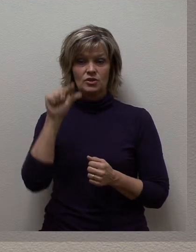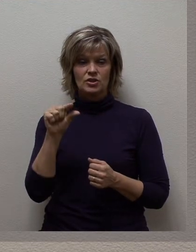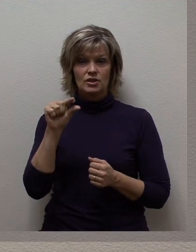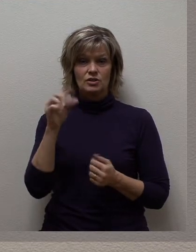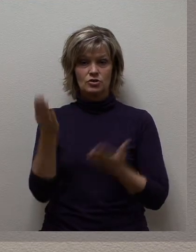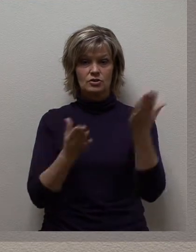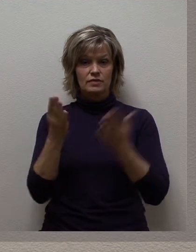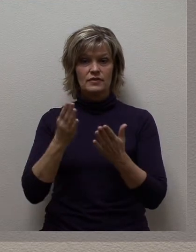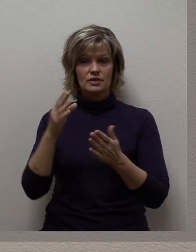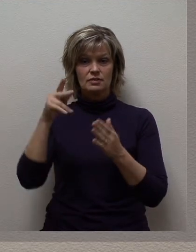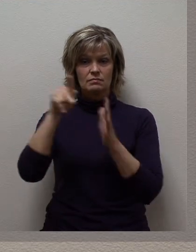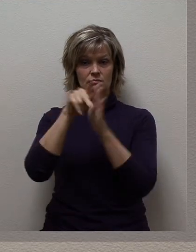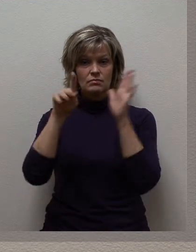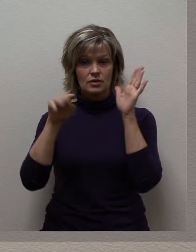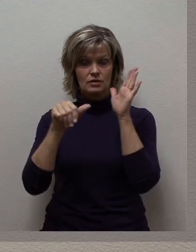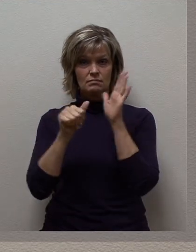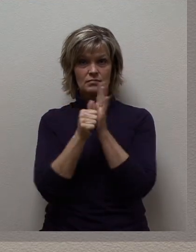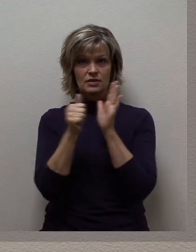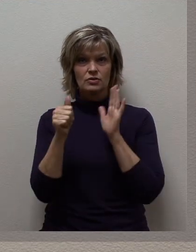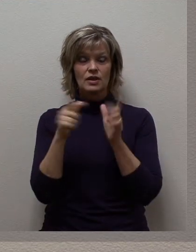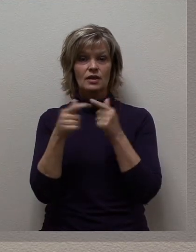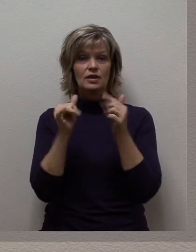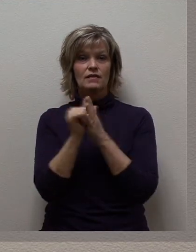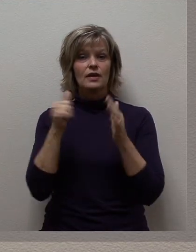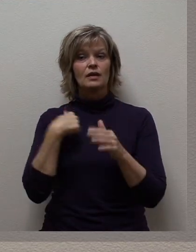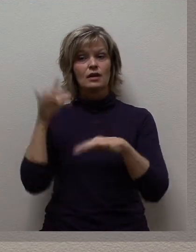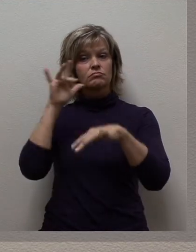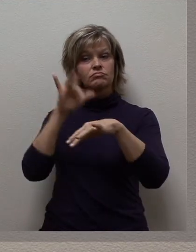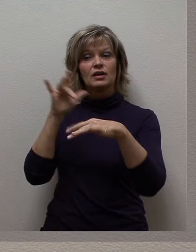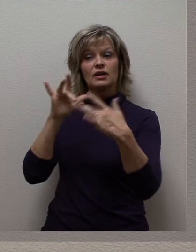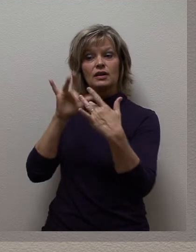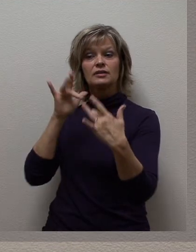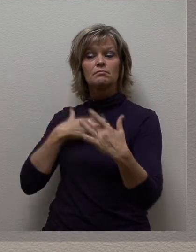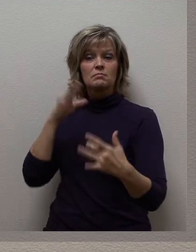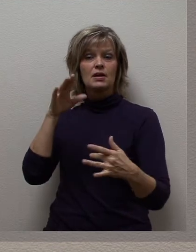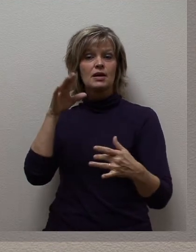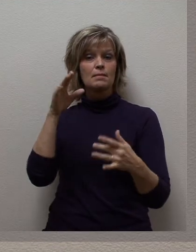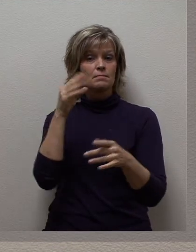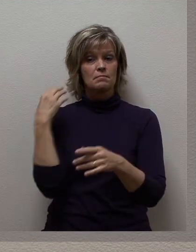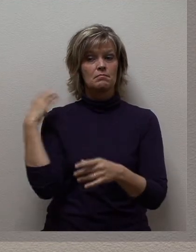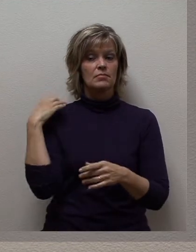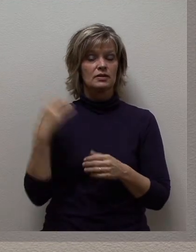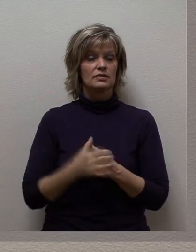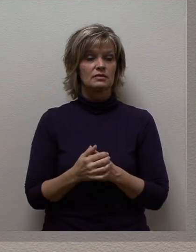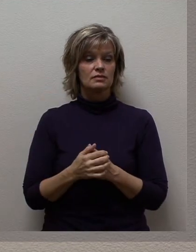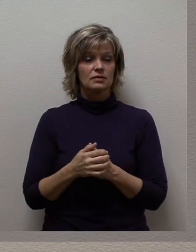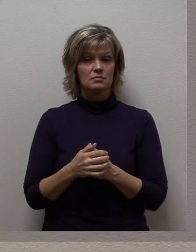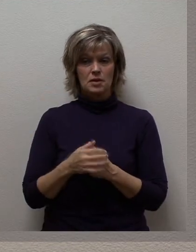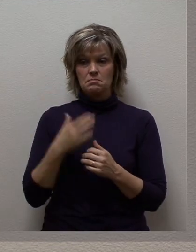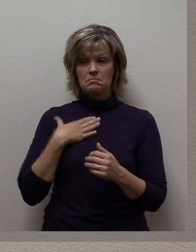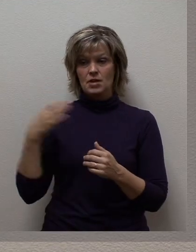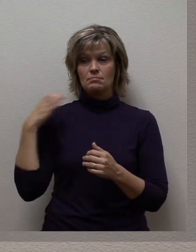At the time of the flood, I contacted my supervisor and she went up the chain of command